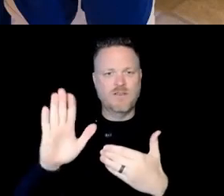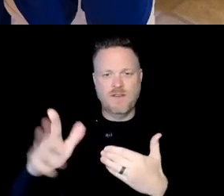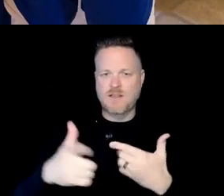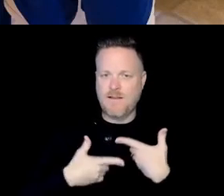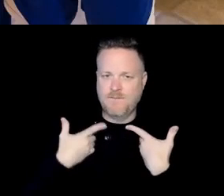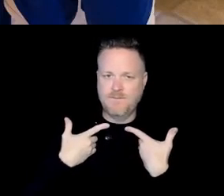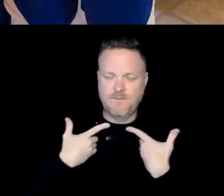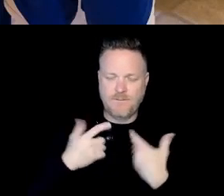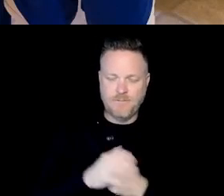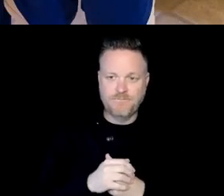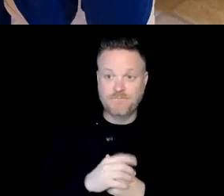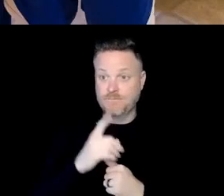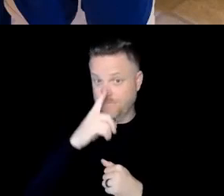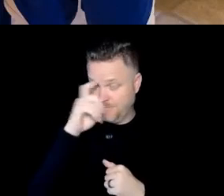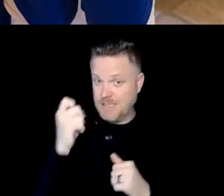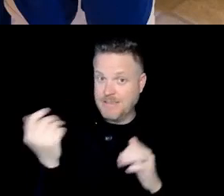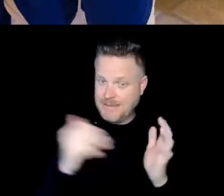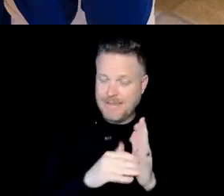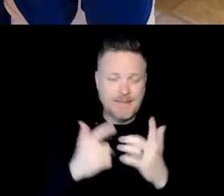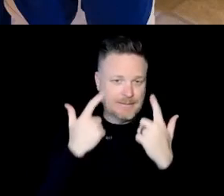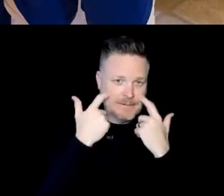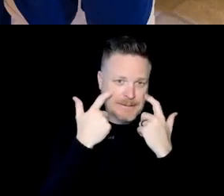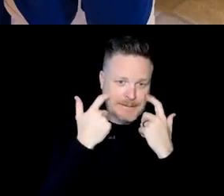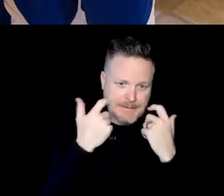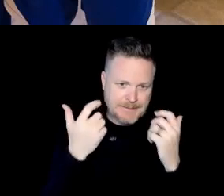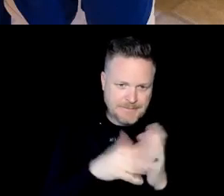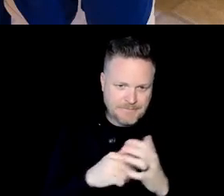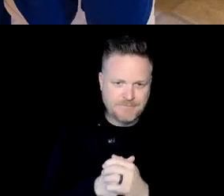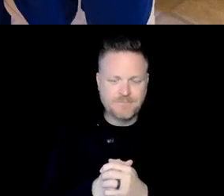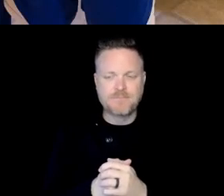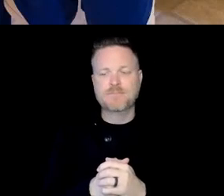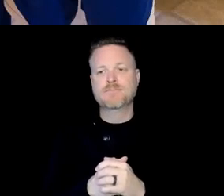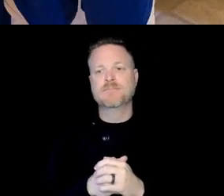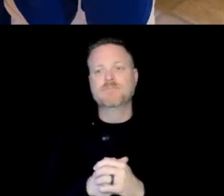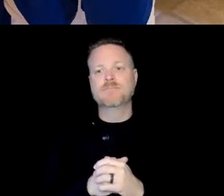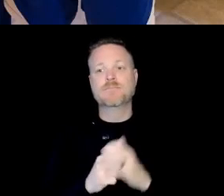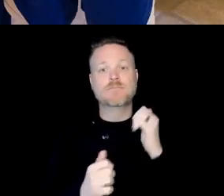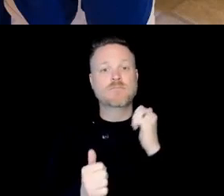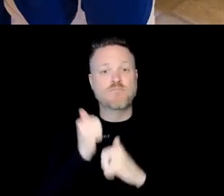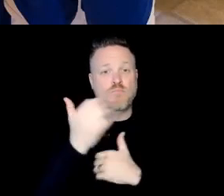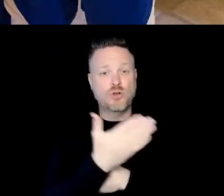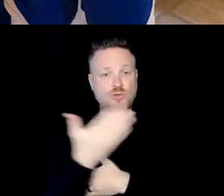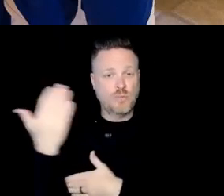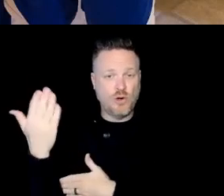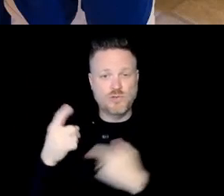because, here we go again with the tears, most mornings are a struggle to get me to work,